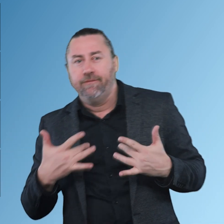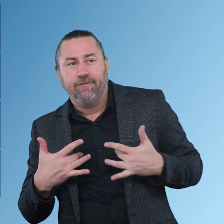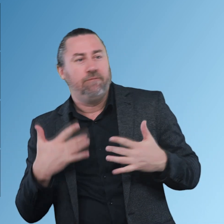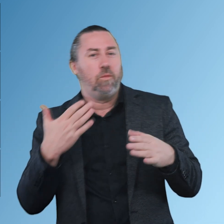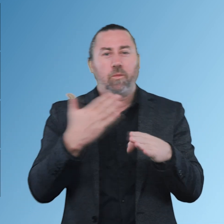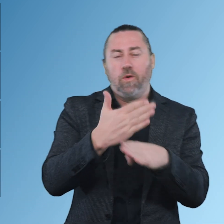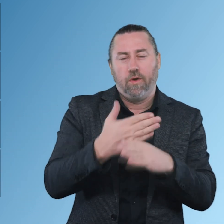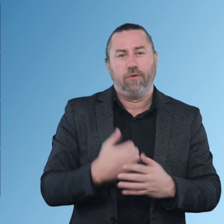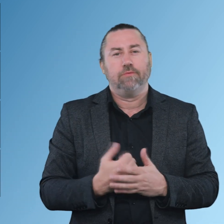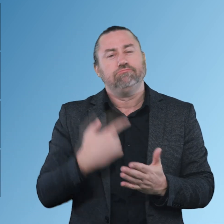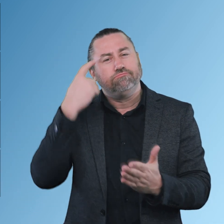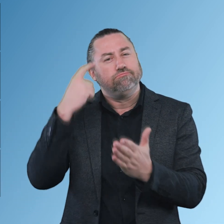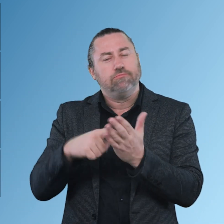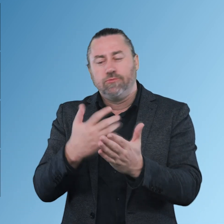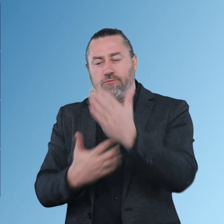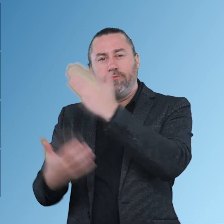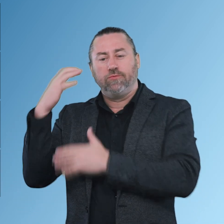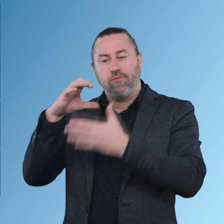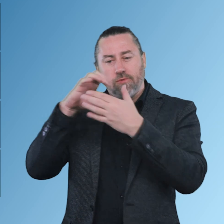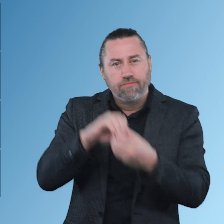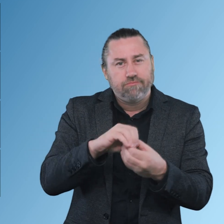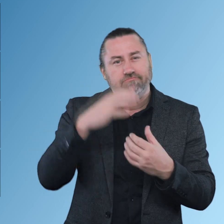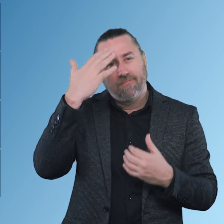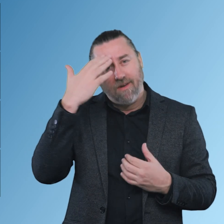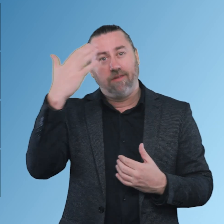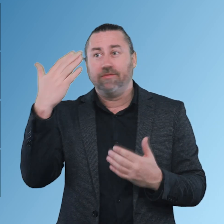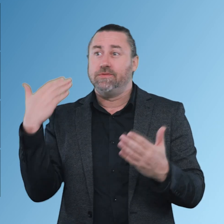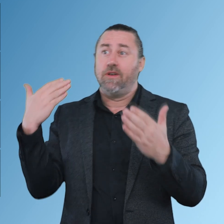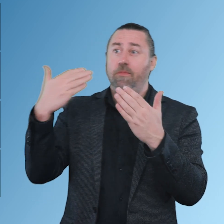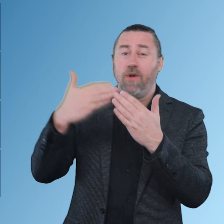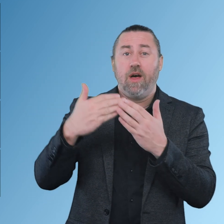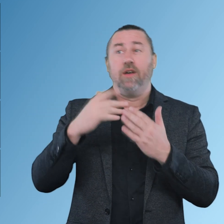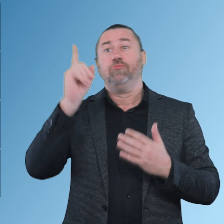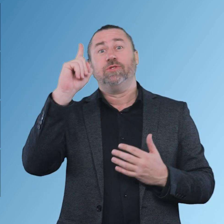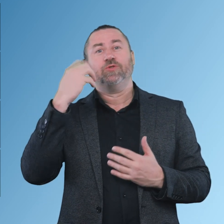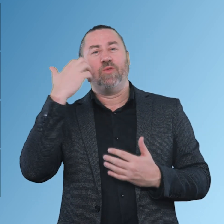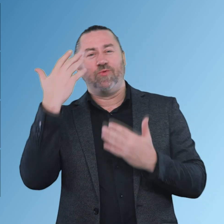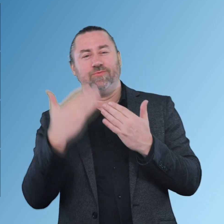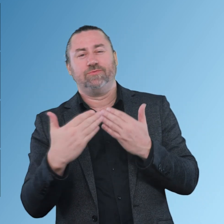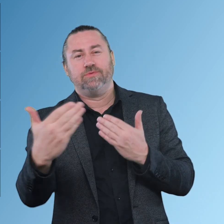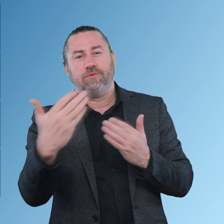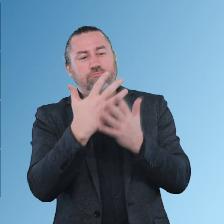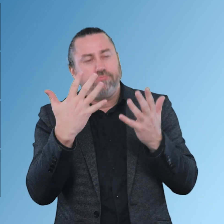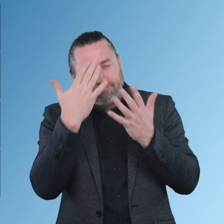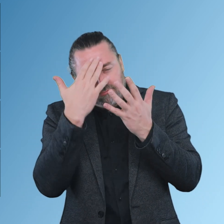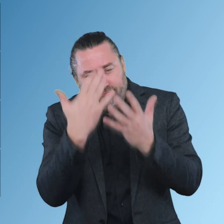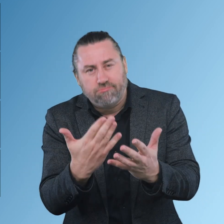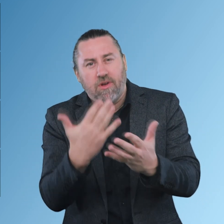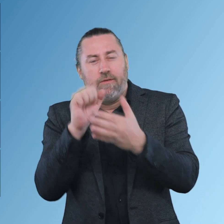We acknowledge all traditional custodians, their elders past, present and emerging, and pay our respects to their continuing connection